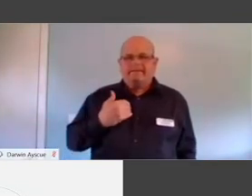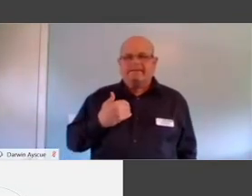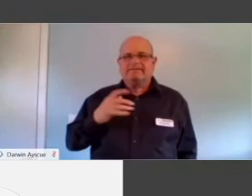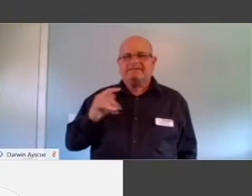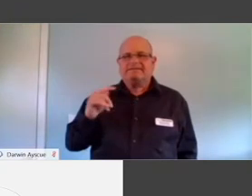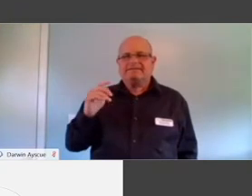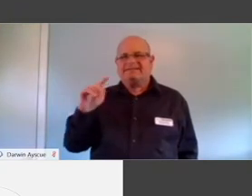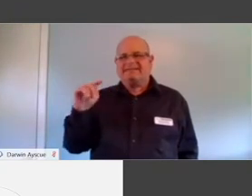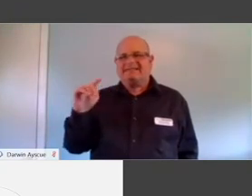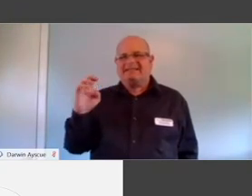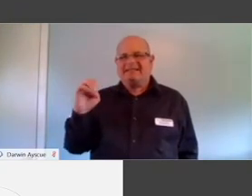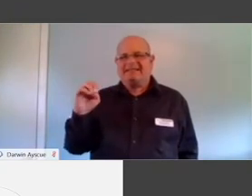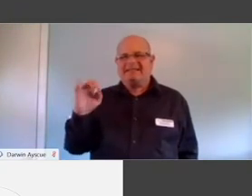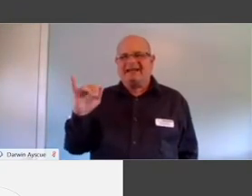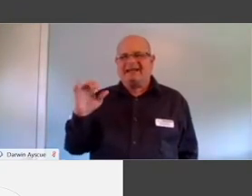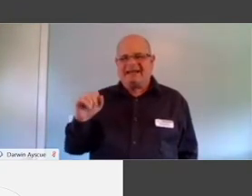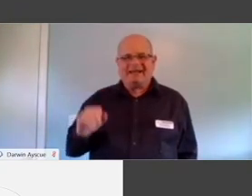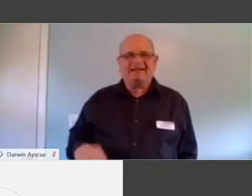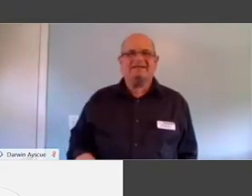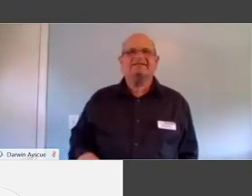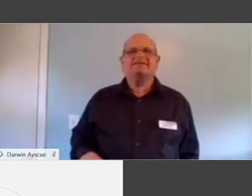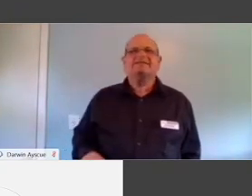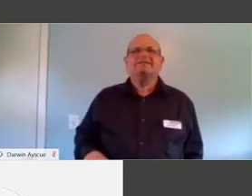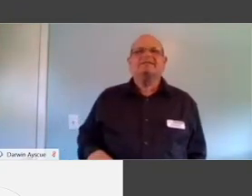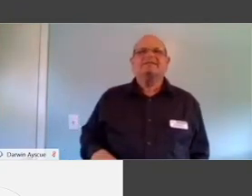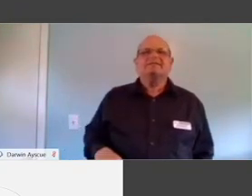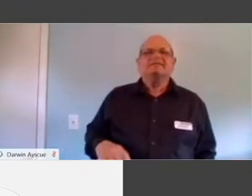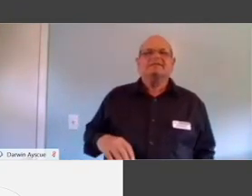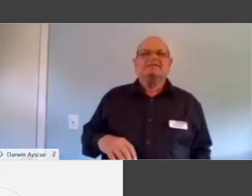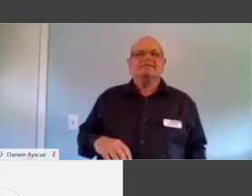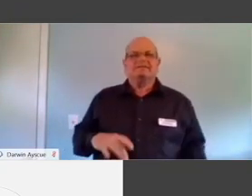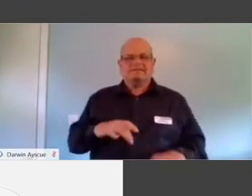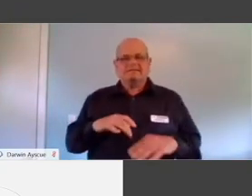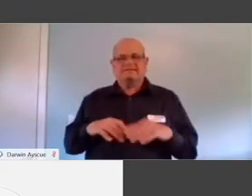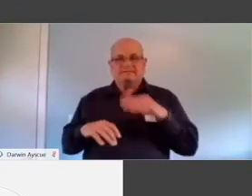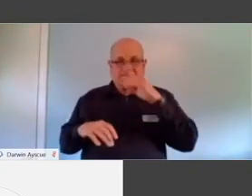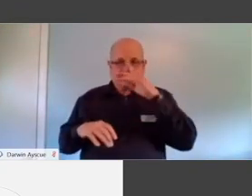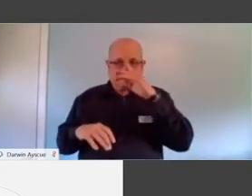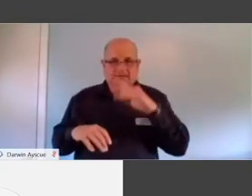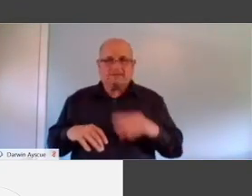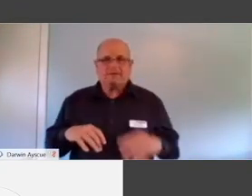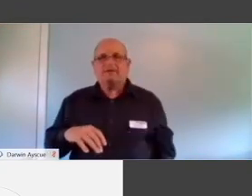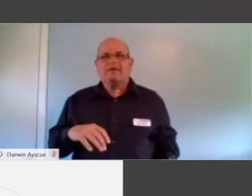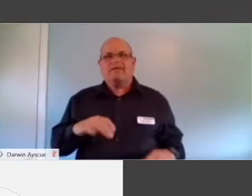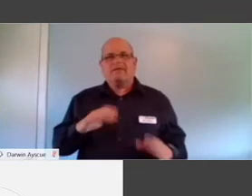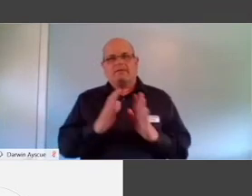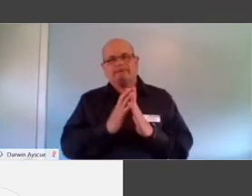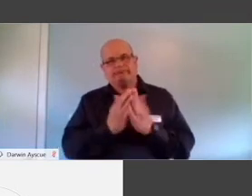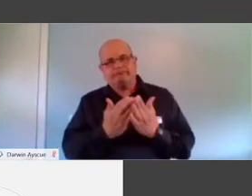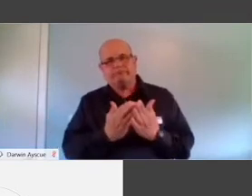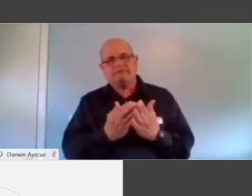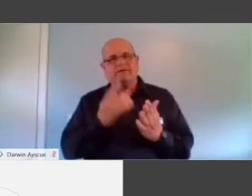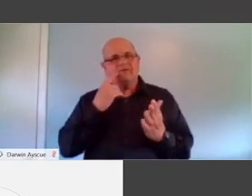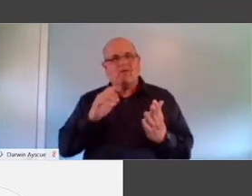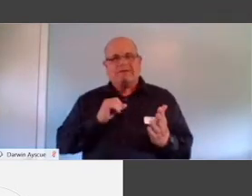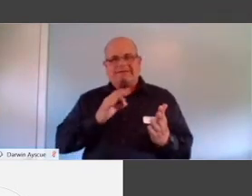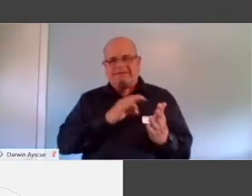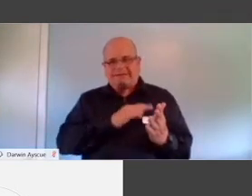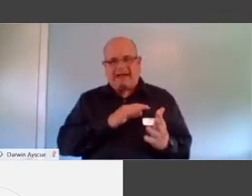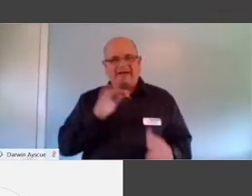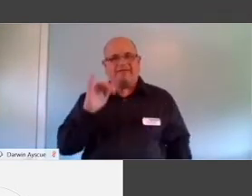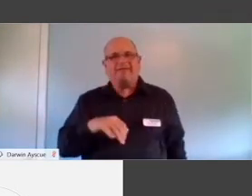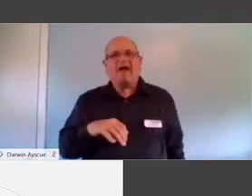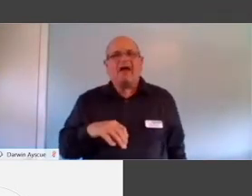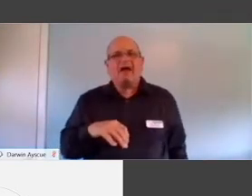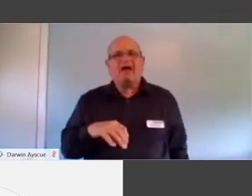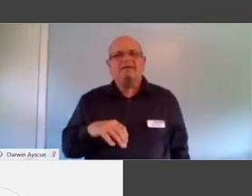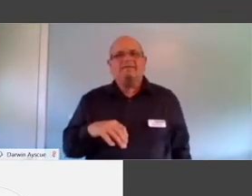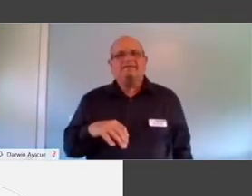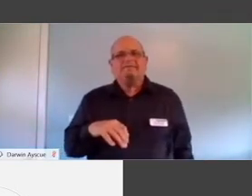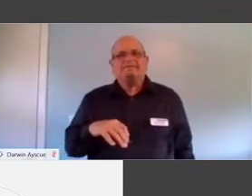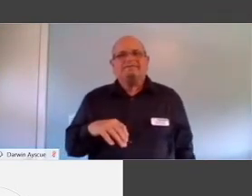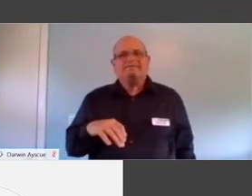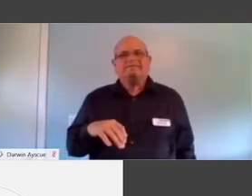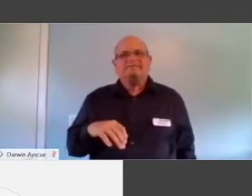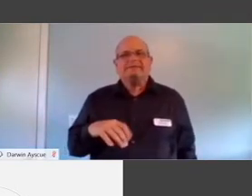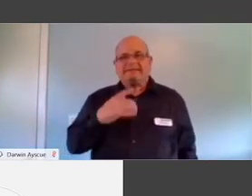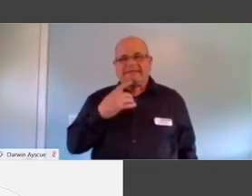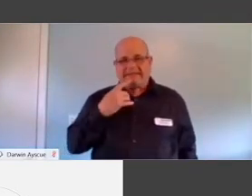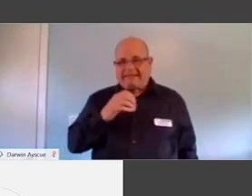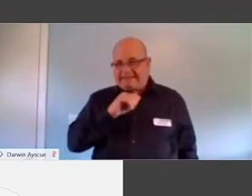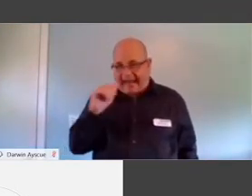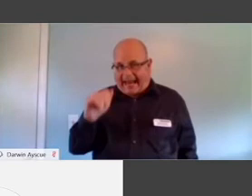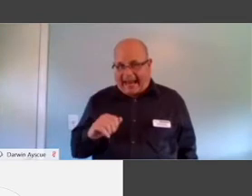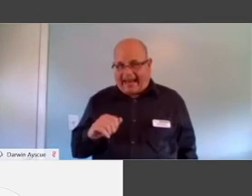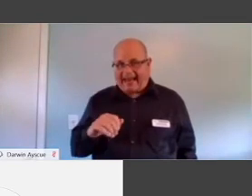Intervention System or Operations Manual for Field Staff, estates any AT device for child